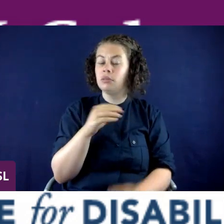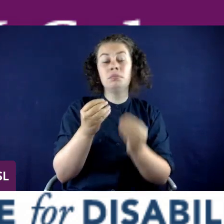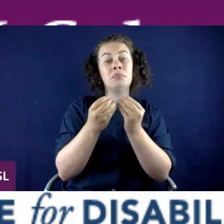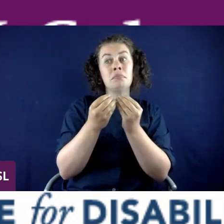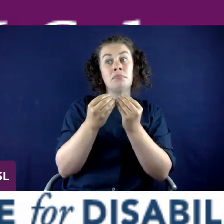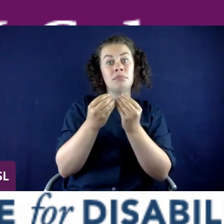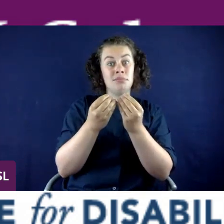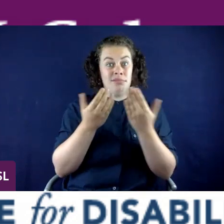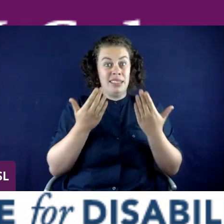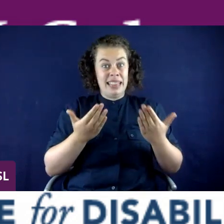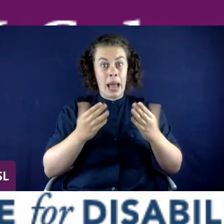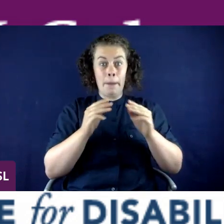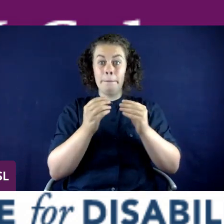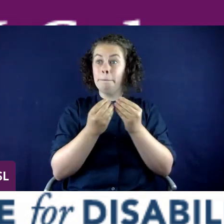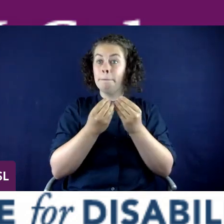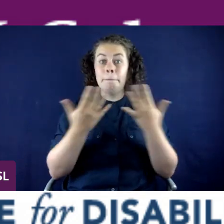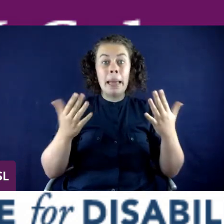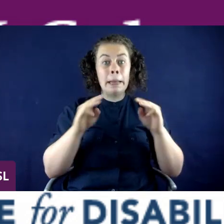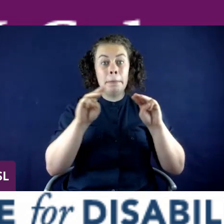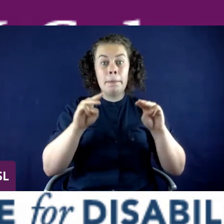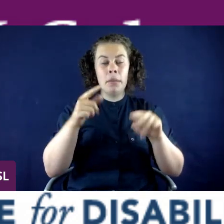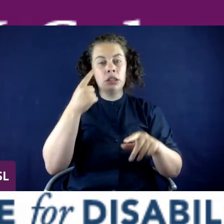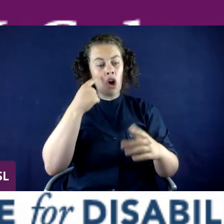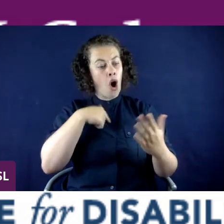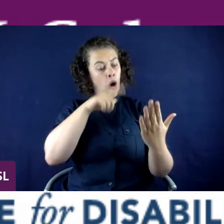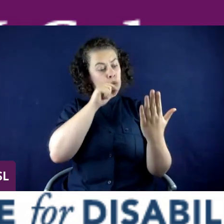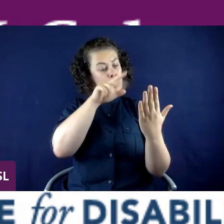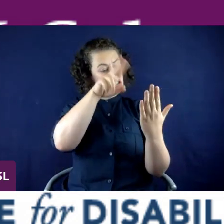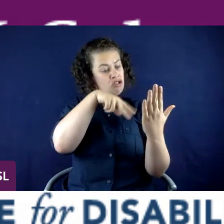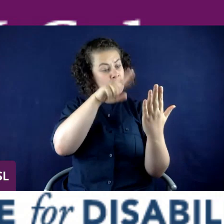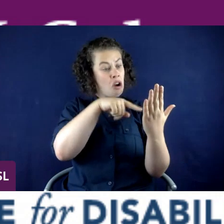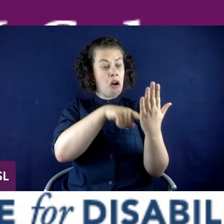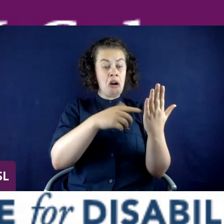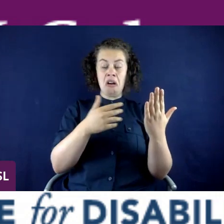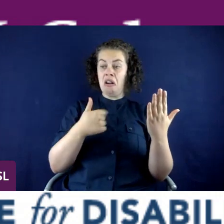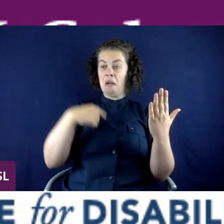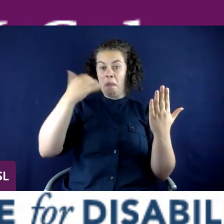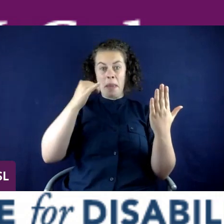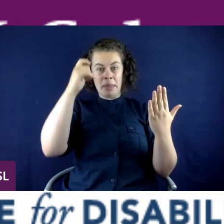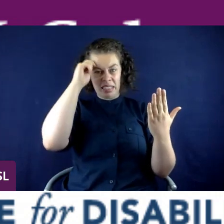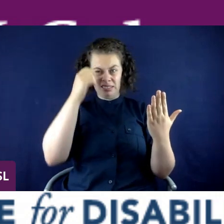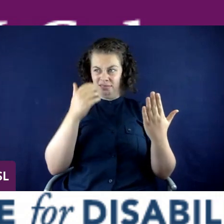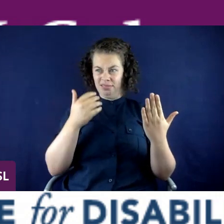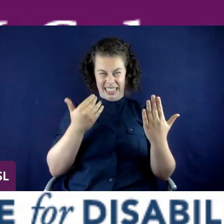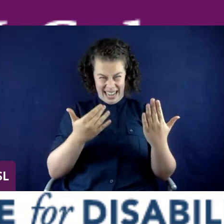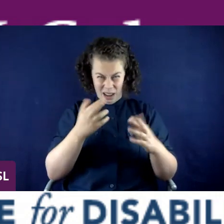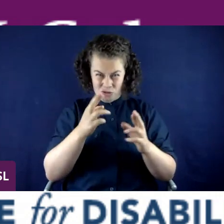are watching and saw this, upon their Twitter timeline. Is this the time to talk about culture.